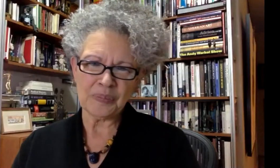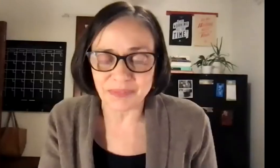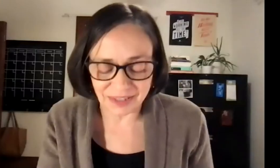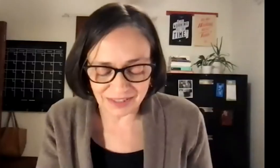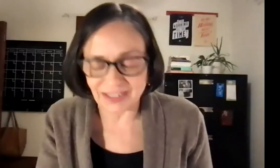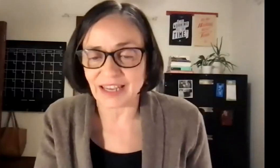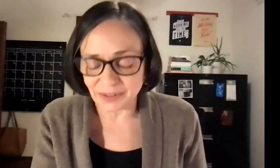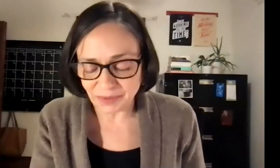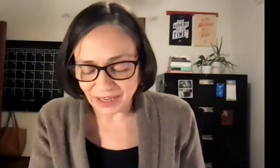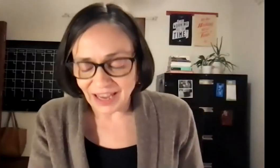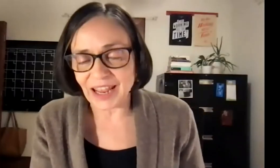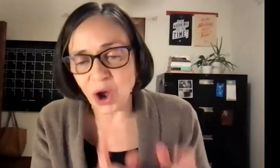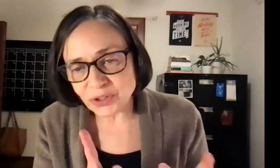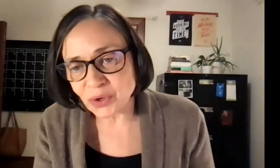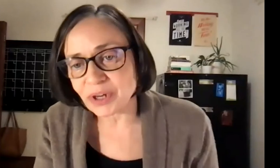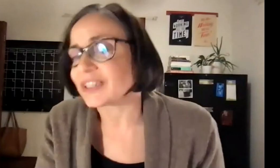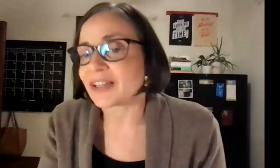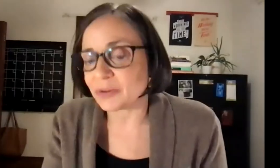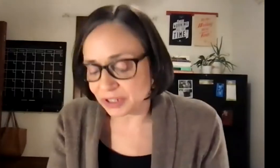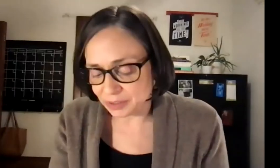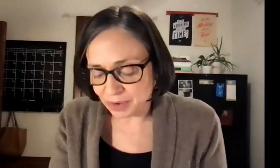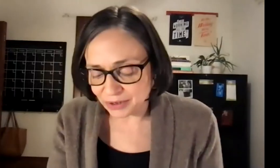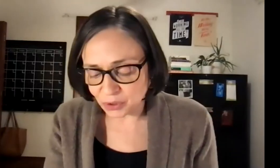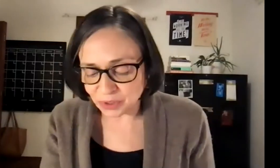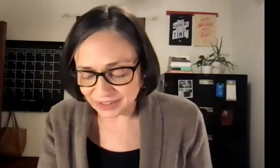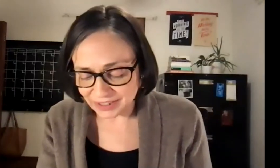affluent Whites; the paintings engage the strain of leisure, privilege or simply Whiteness